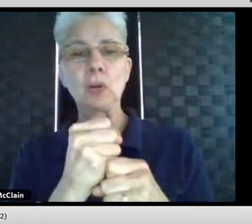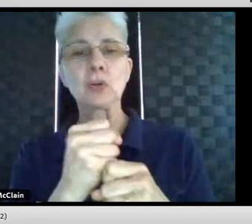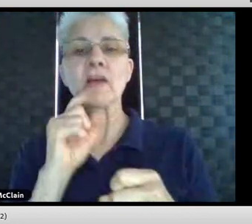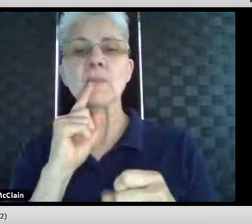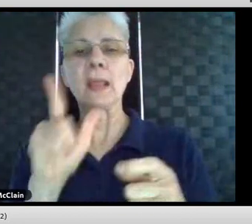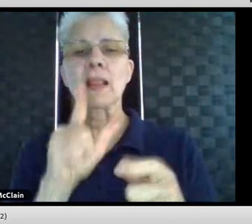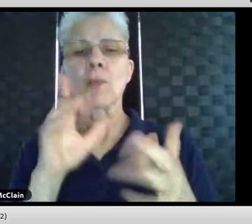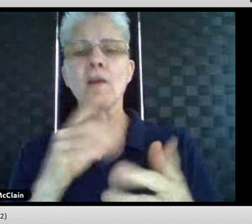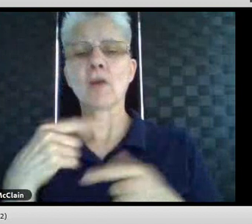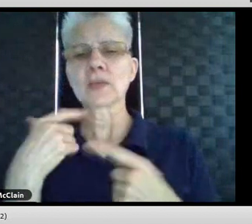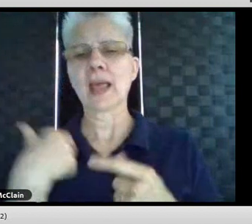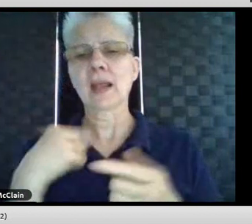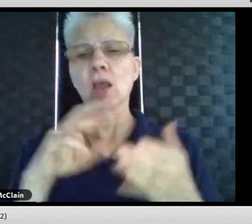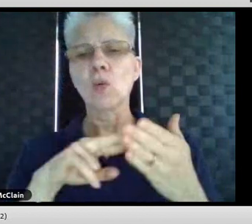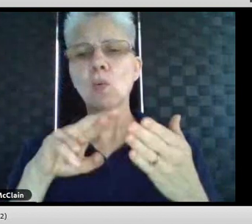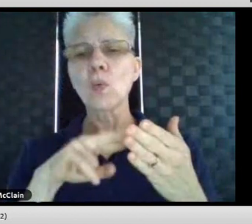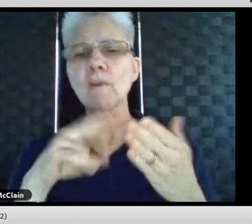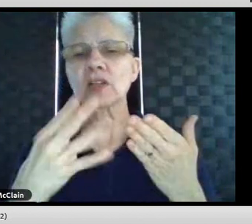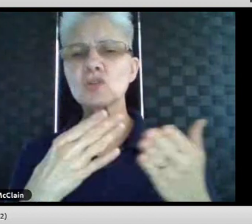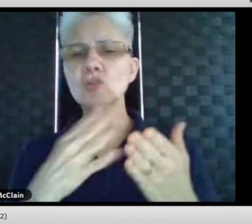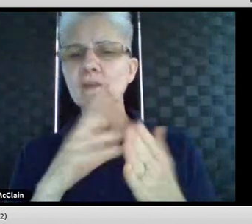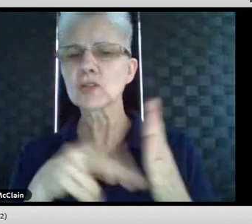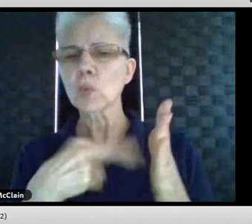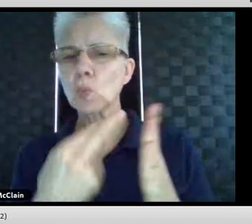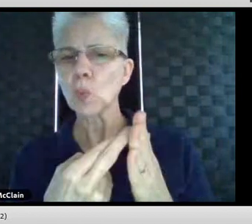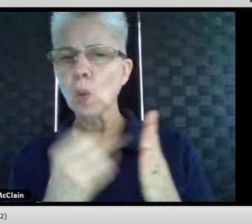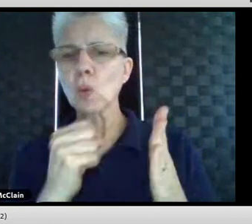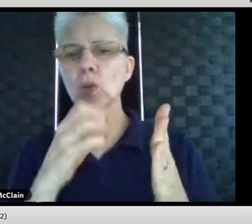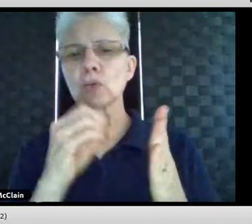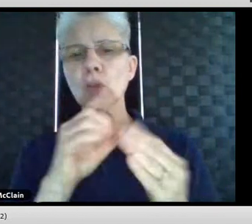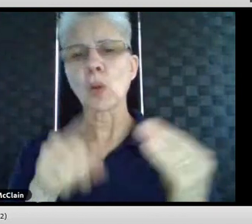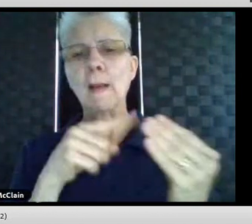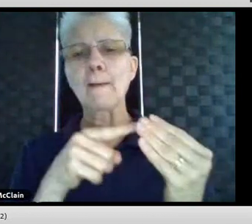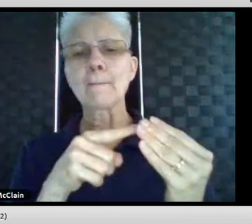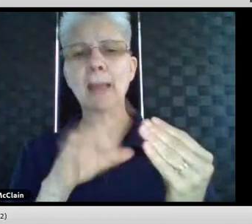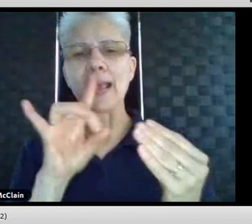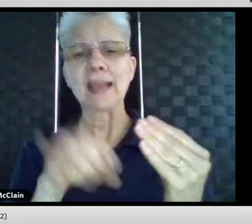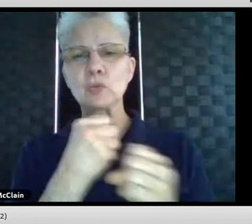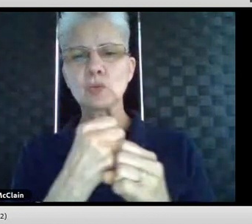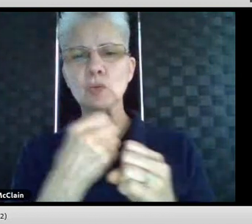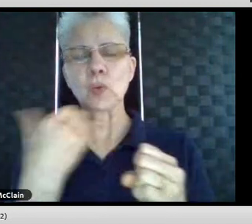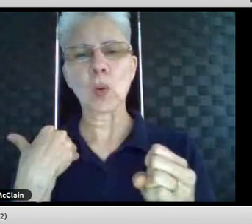I've always had a reference-service role. And so about 8 years ago,